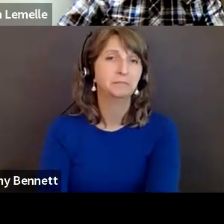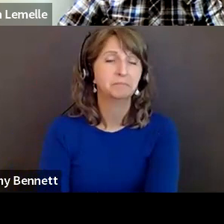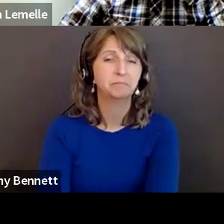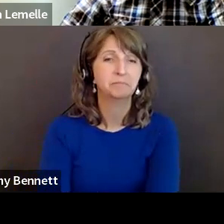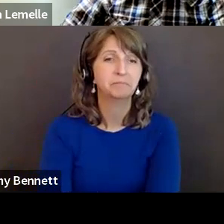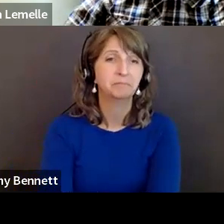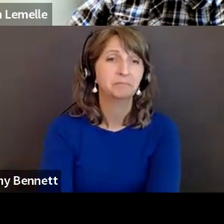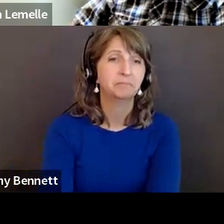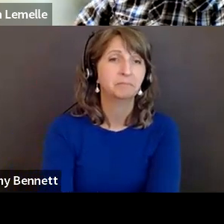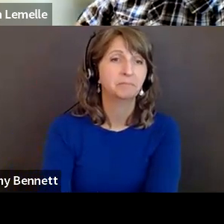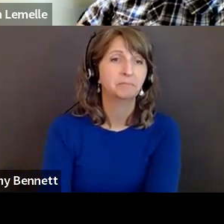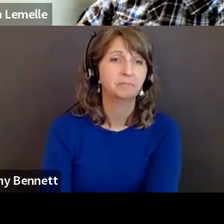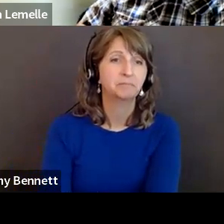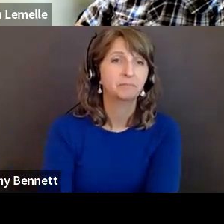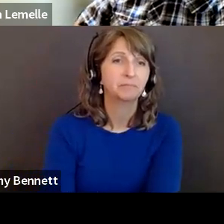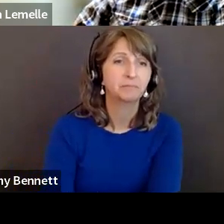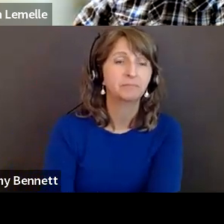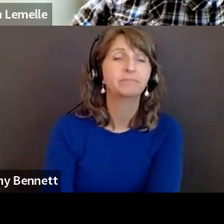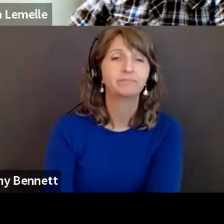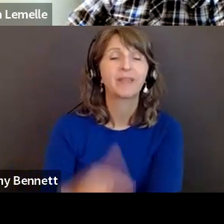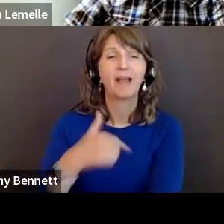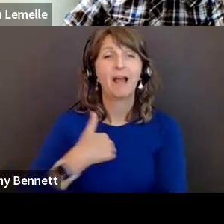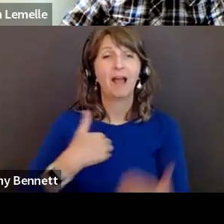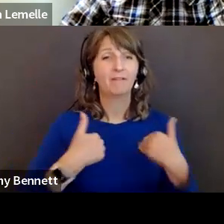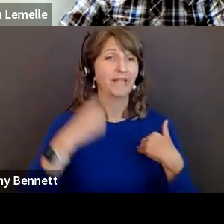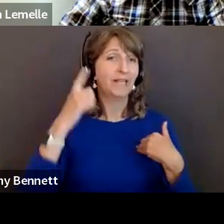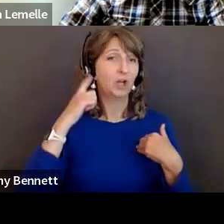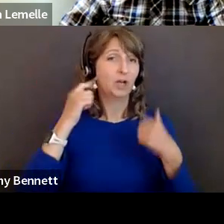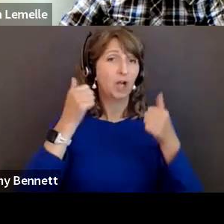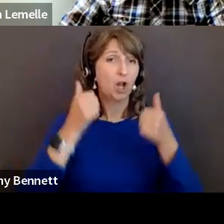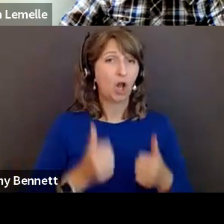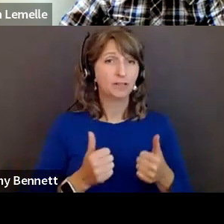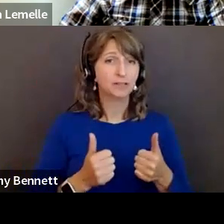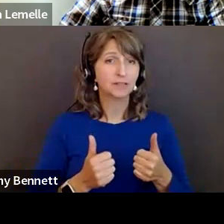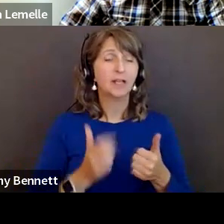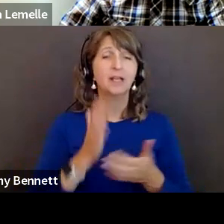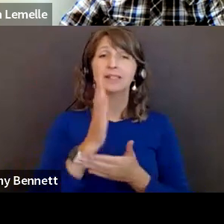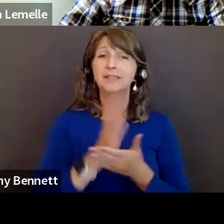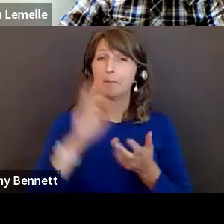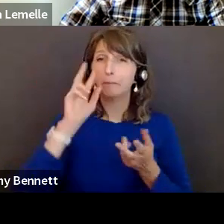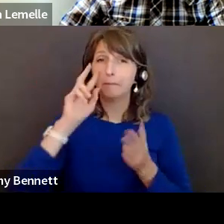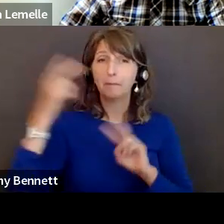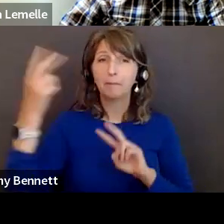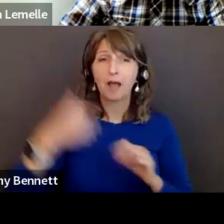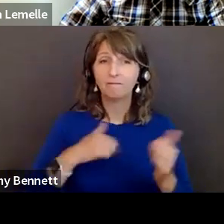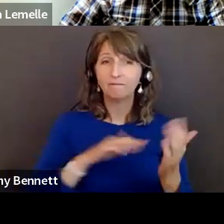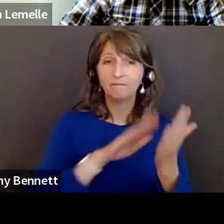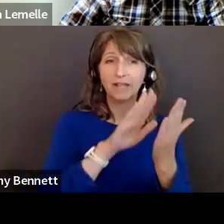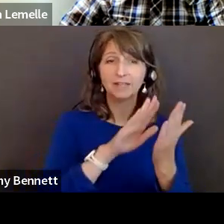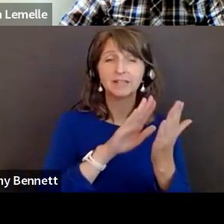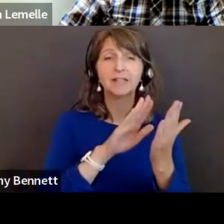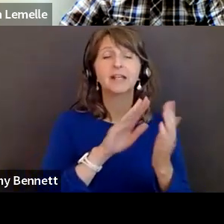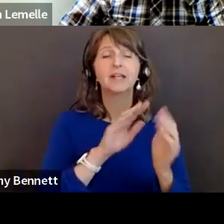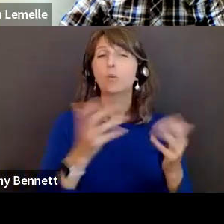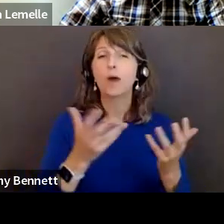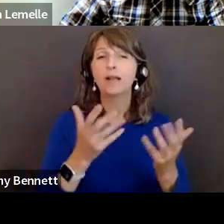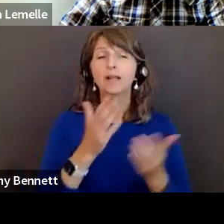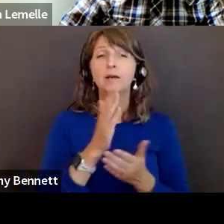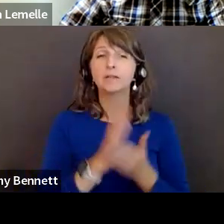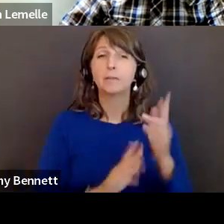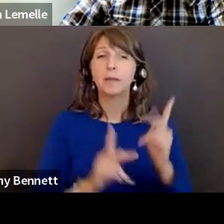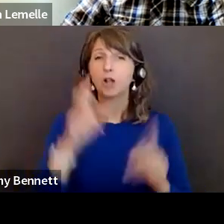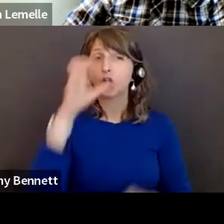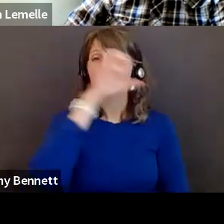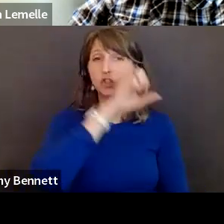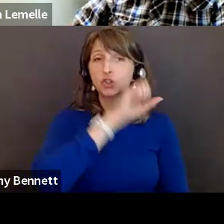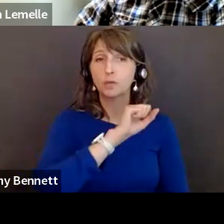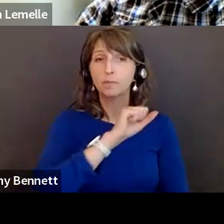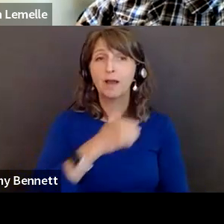Oh, I have hearing loss and some of the conceptions that I've encountered in my, gives me is that people assume I can't properly communicate or succeed in anything like school or work.